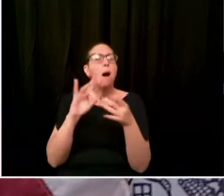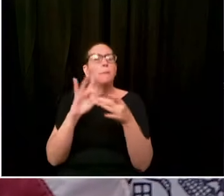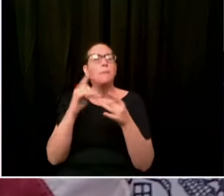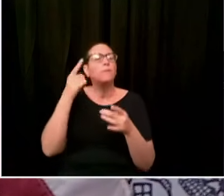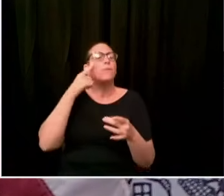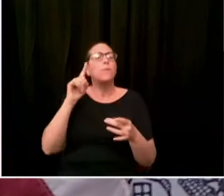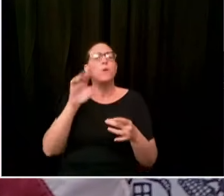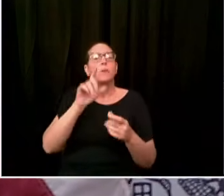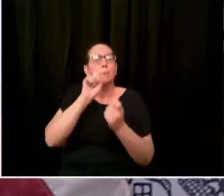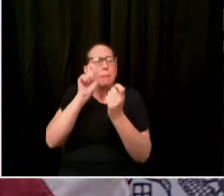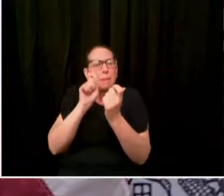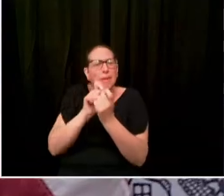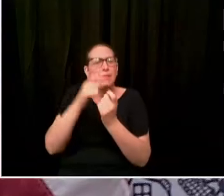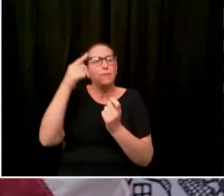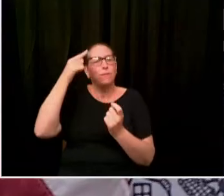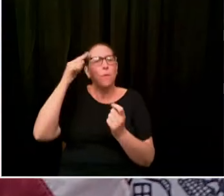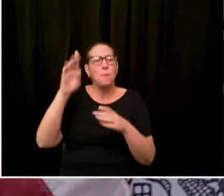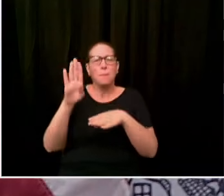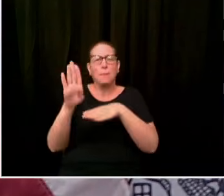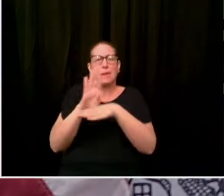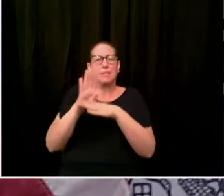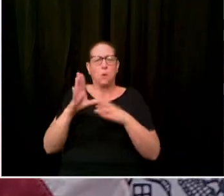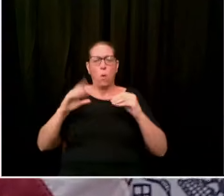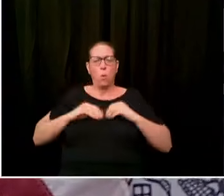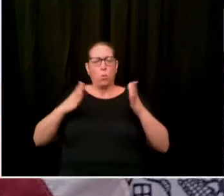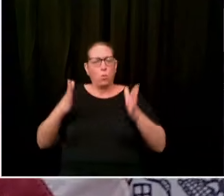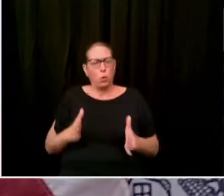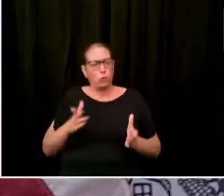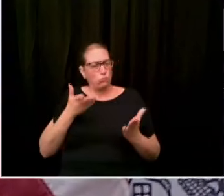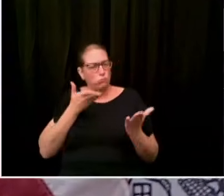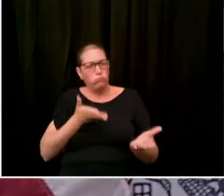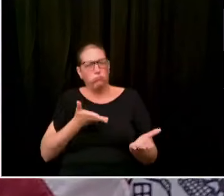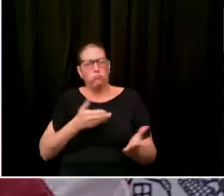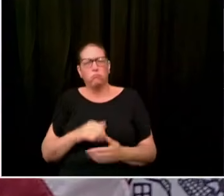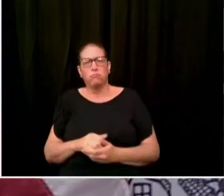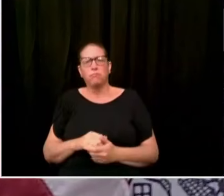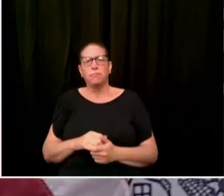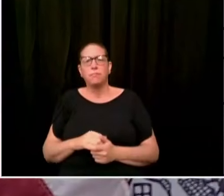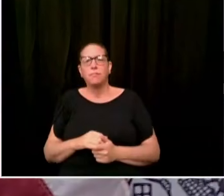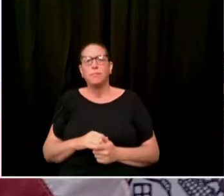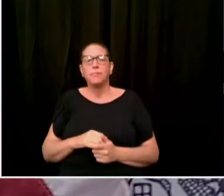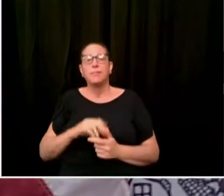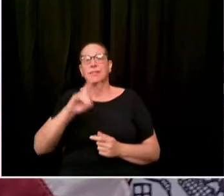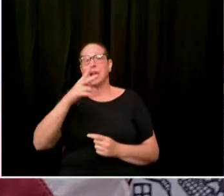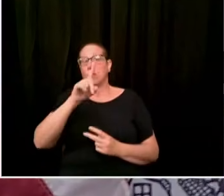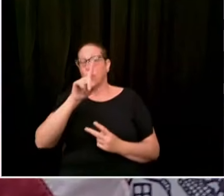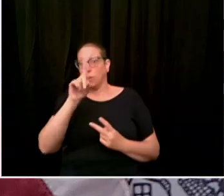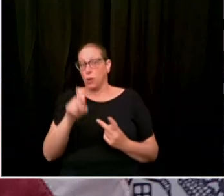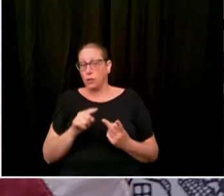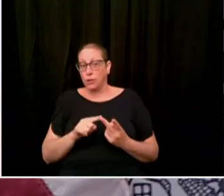YOU TELL THOSE SHOP OWNERS AND HOW LONG TO WAIT